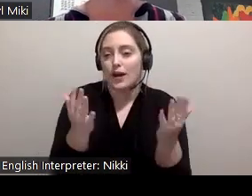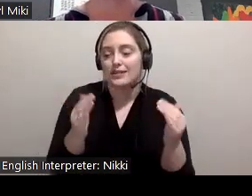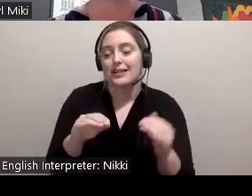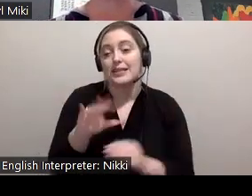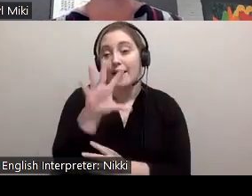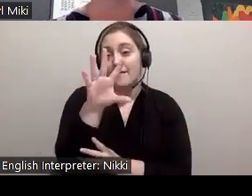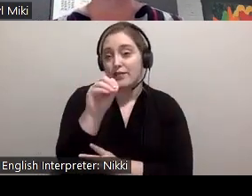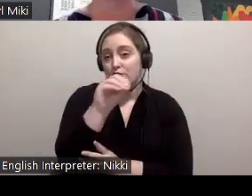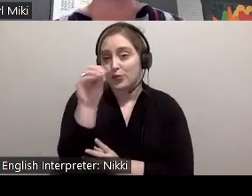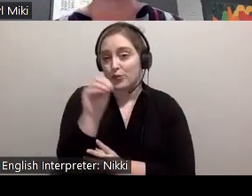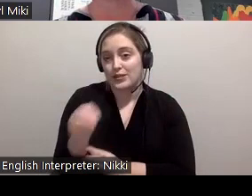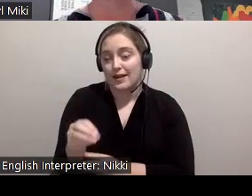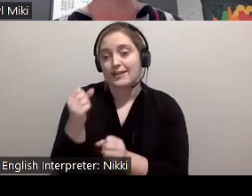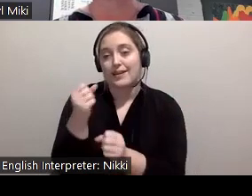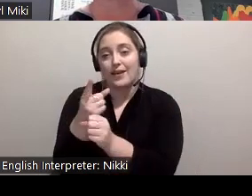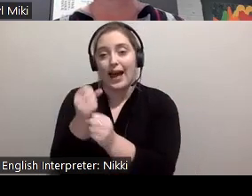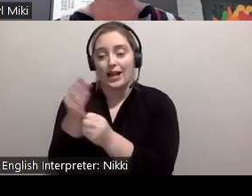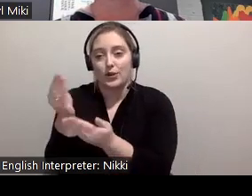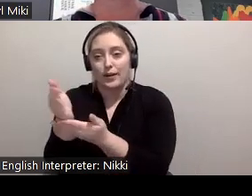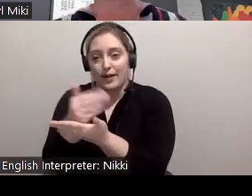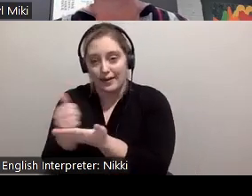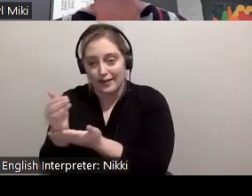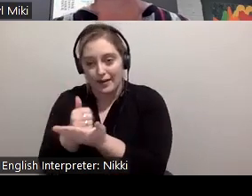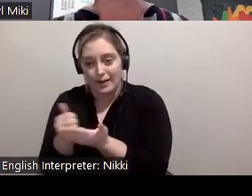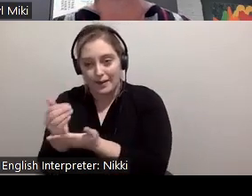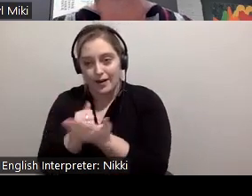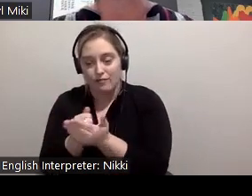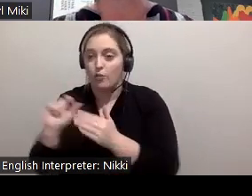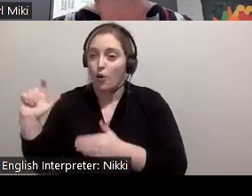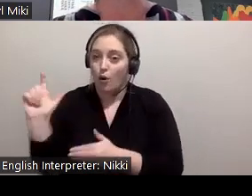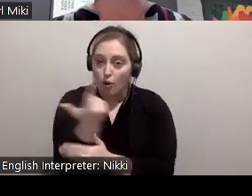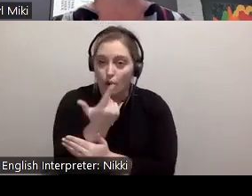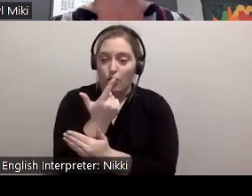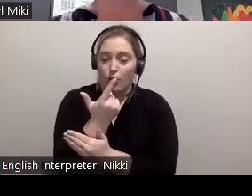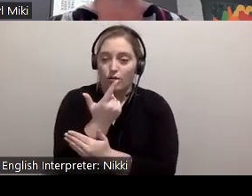your annual revenues from all sources or $15, 000, whichever